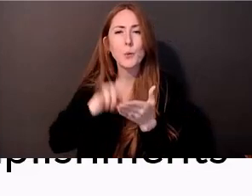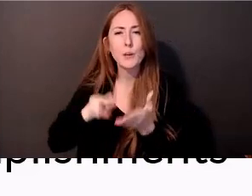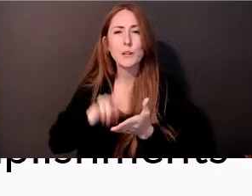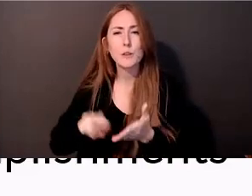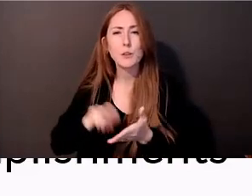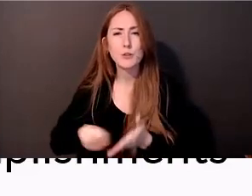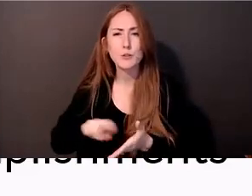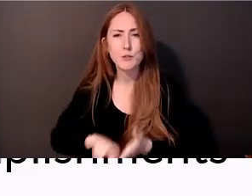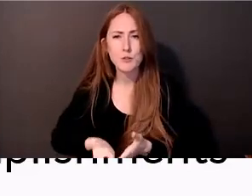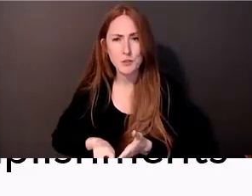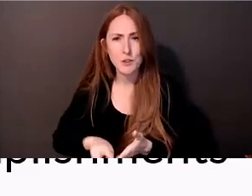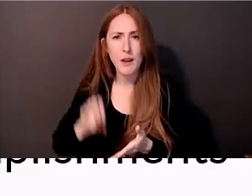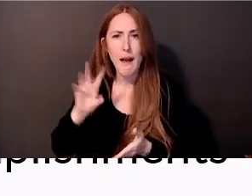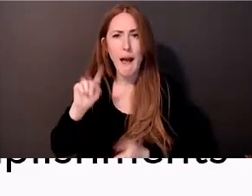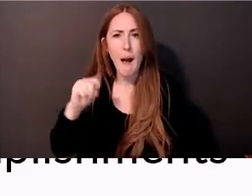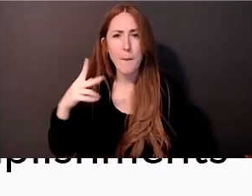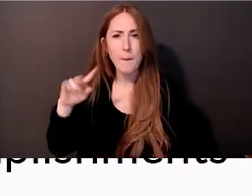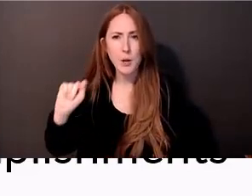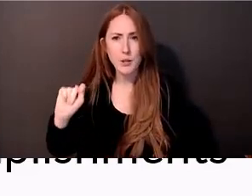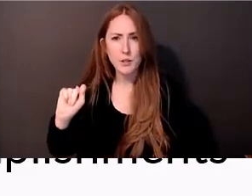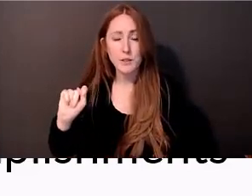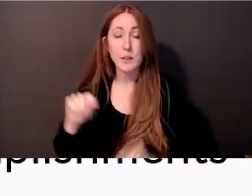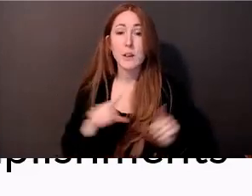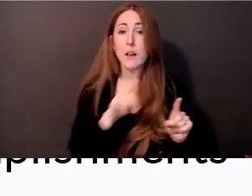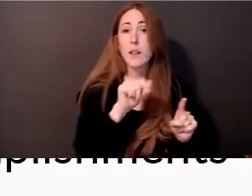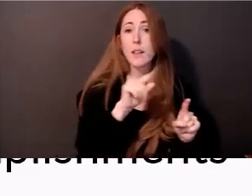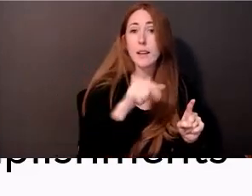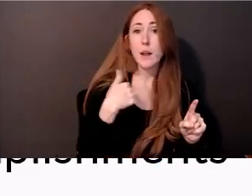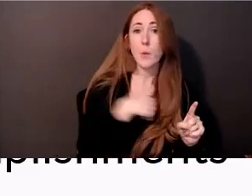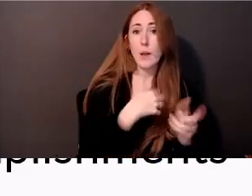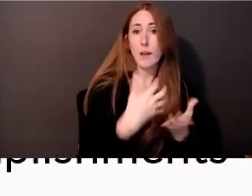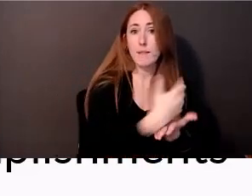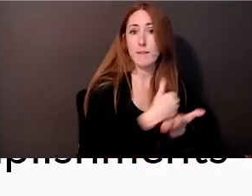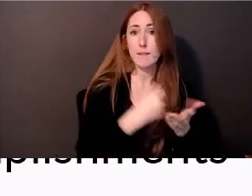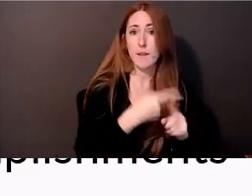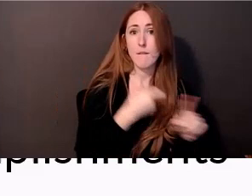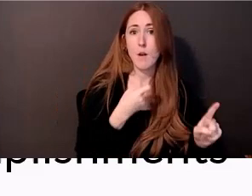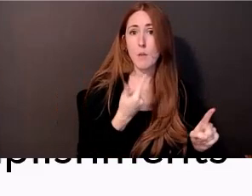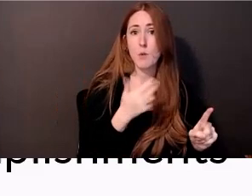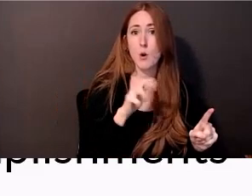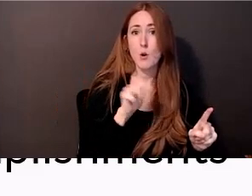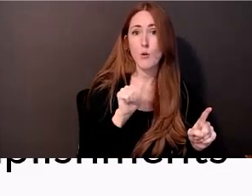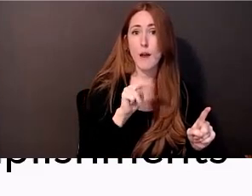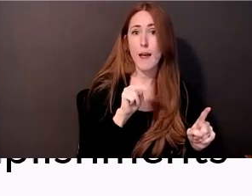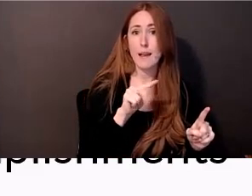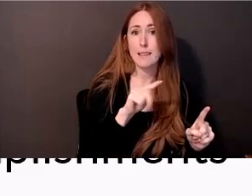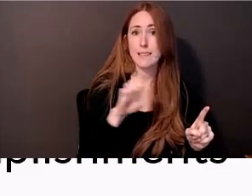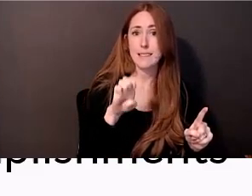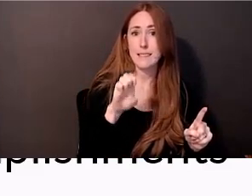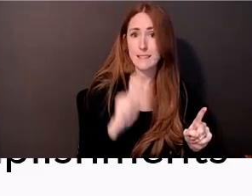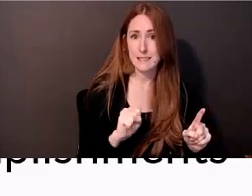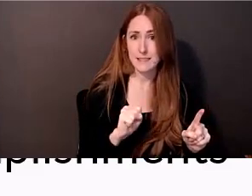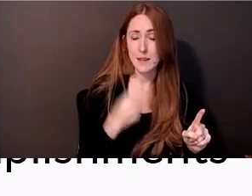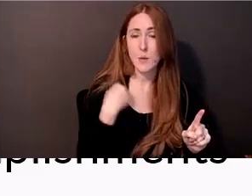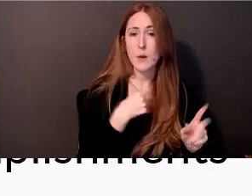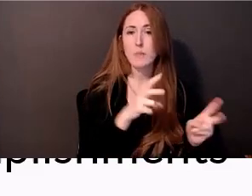that we collect from NIDILRR grantees and we put in this database. If they so choose, we actually have